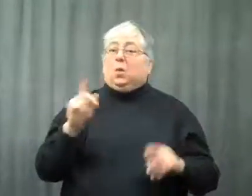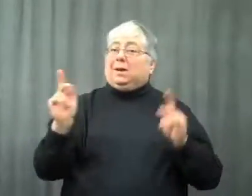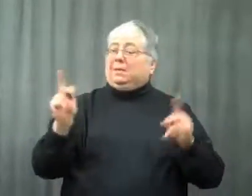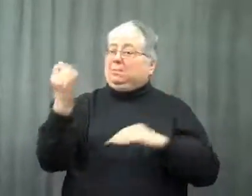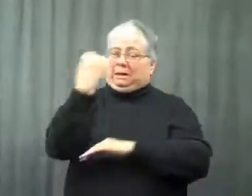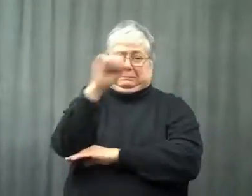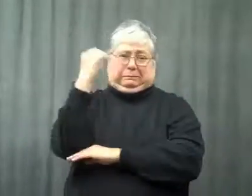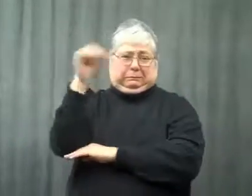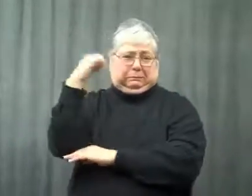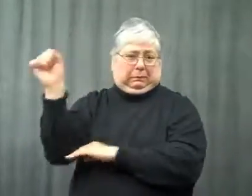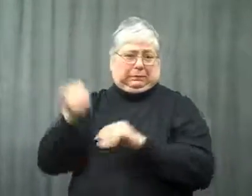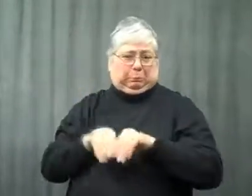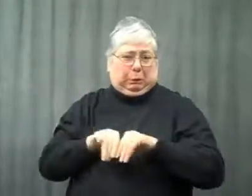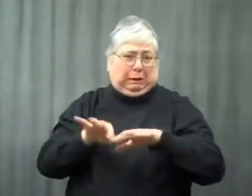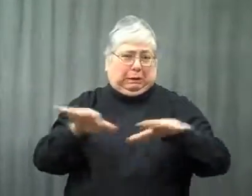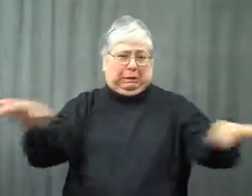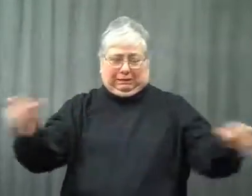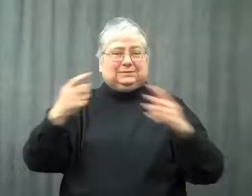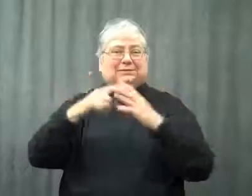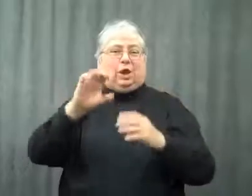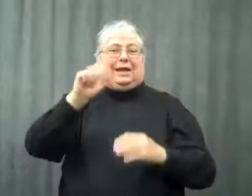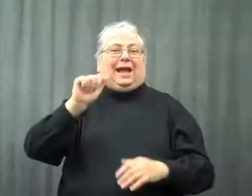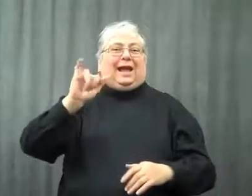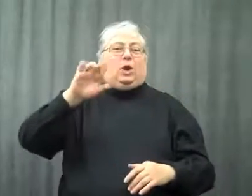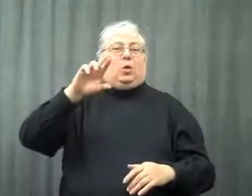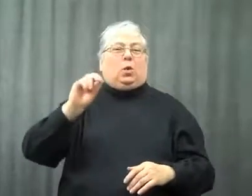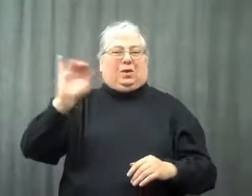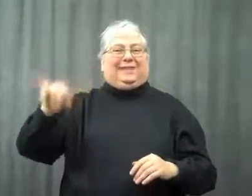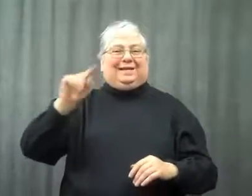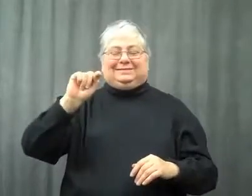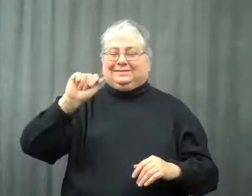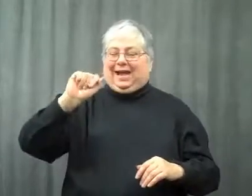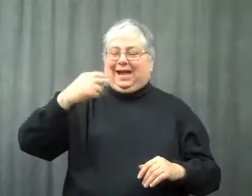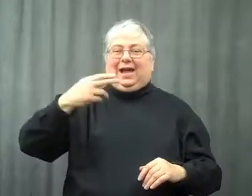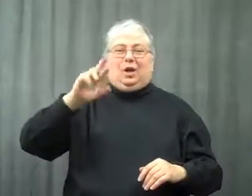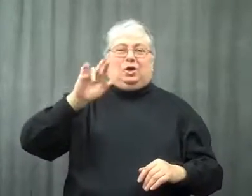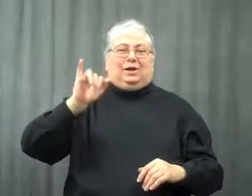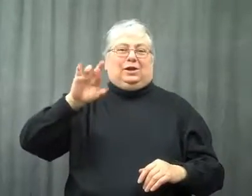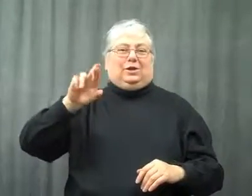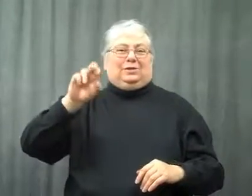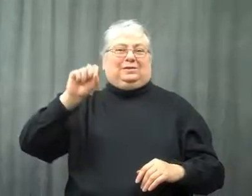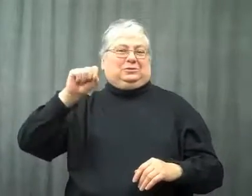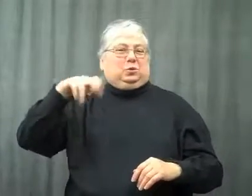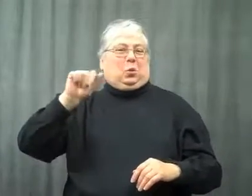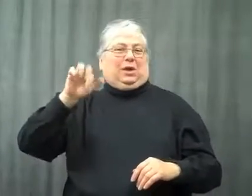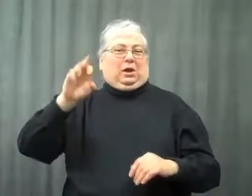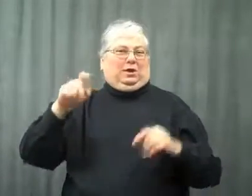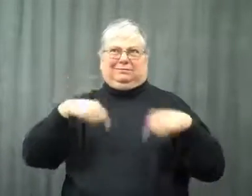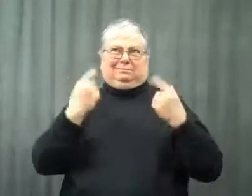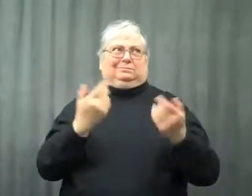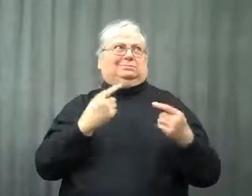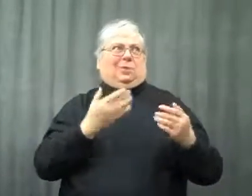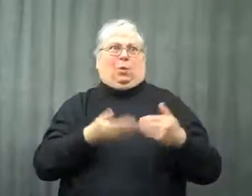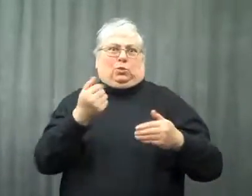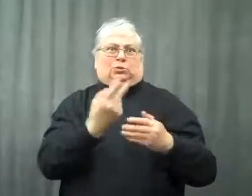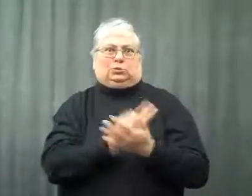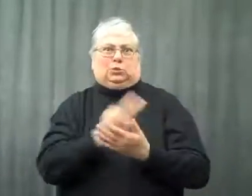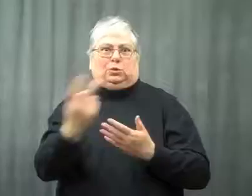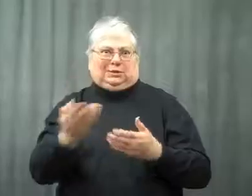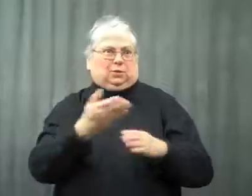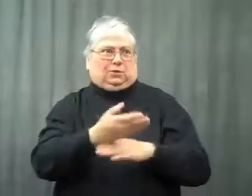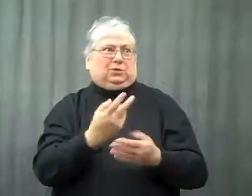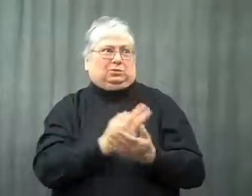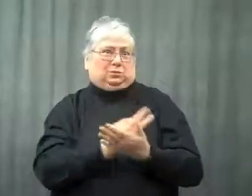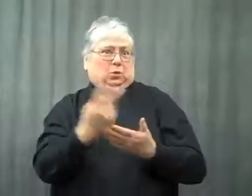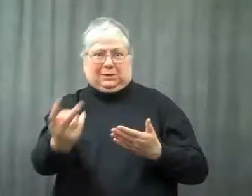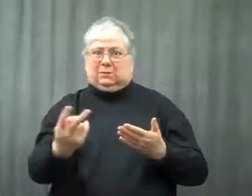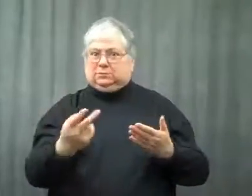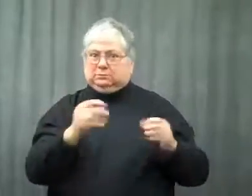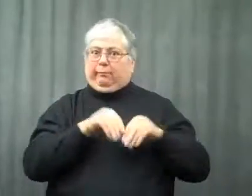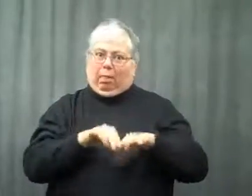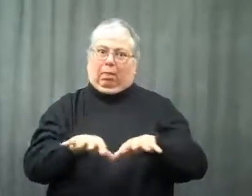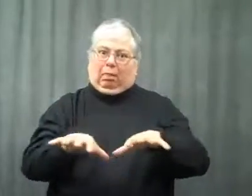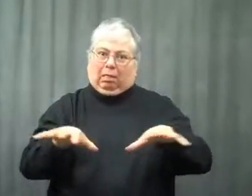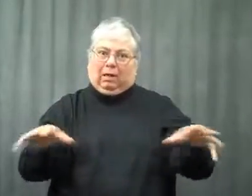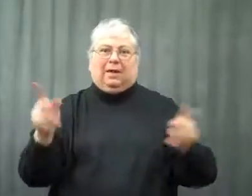The protests had been in Tahrir Square for nearly 2 weeks, and had spread beyond Cairo.